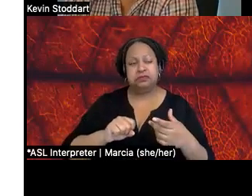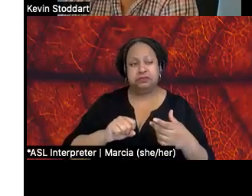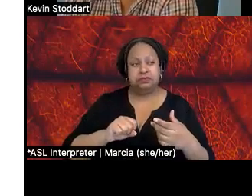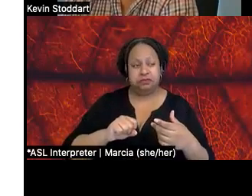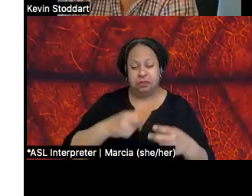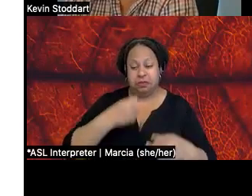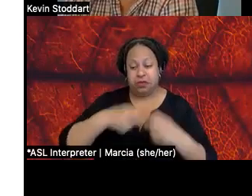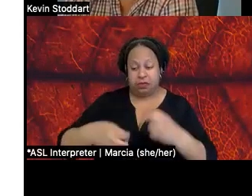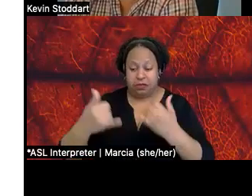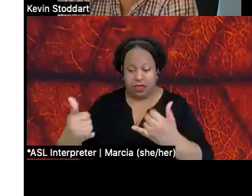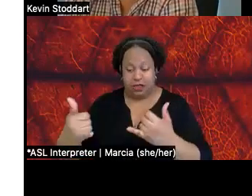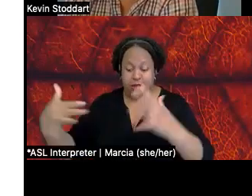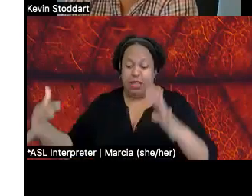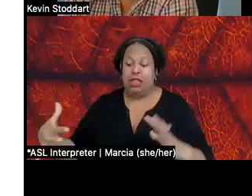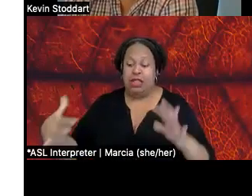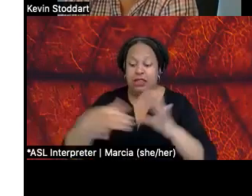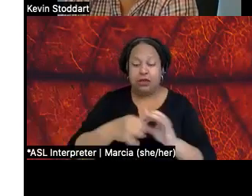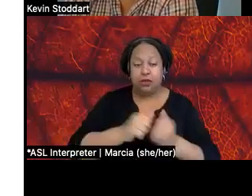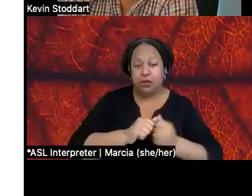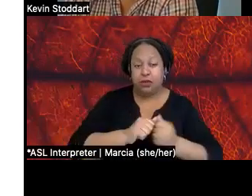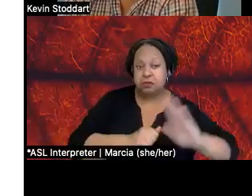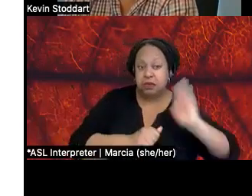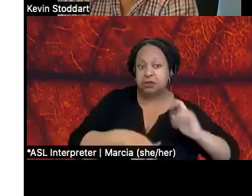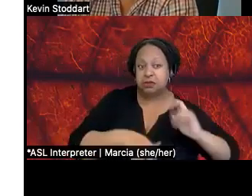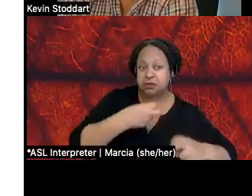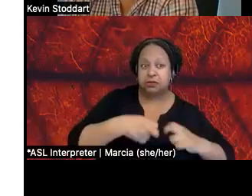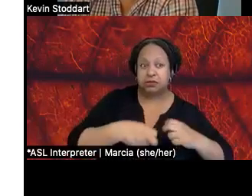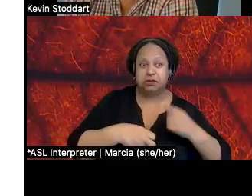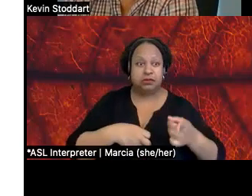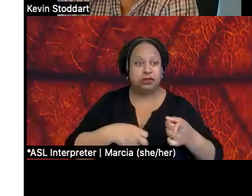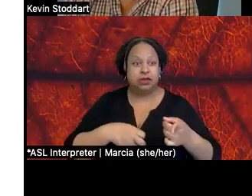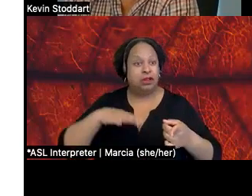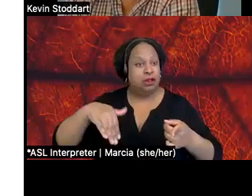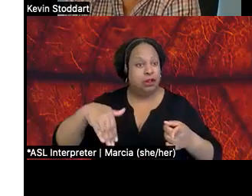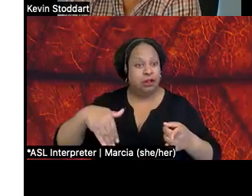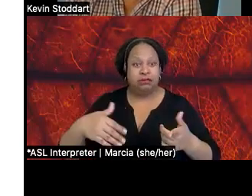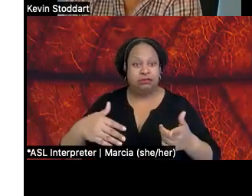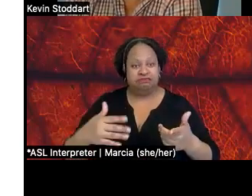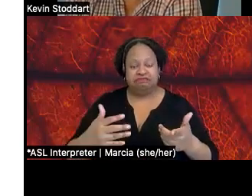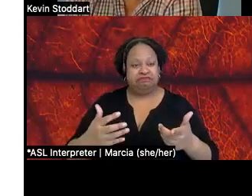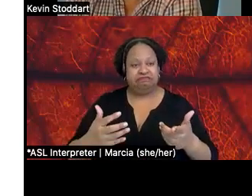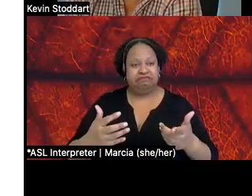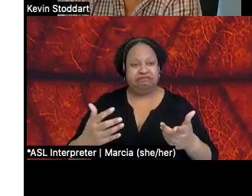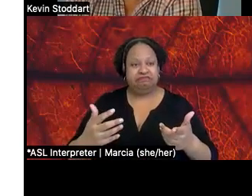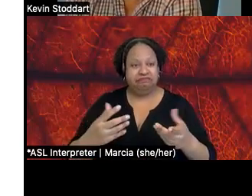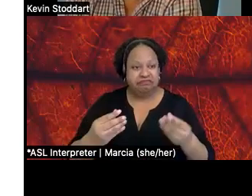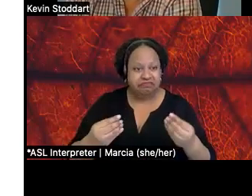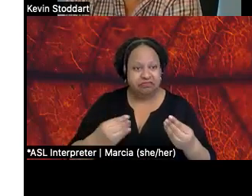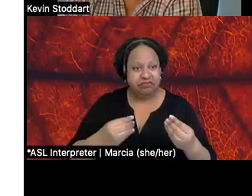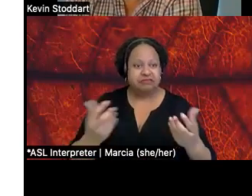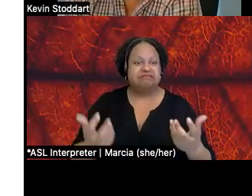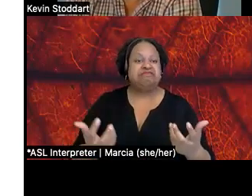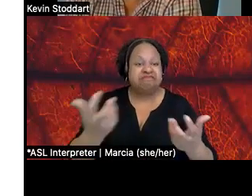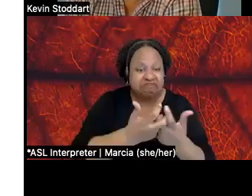or accommodated or even punished by some of the behaviours that they engaged in.